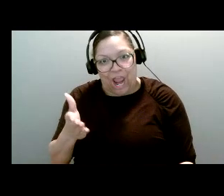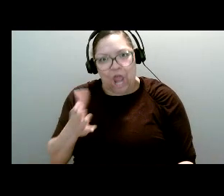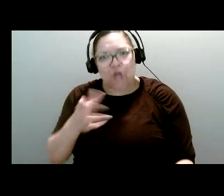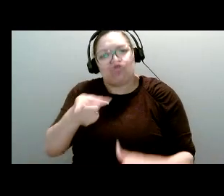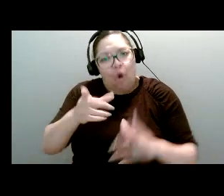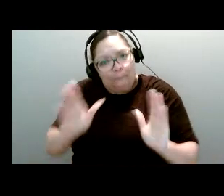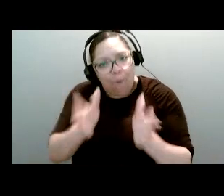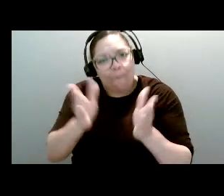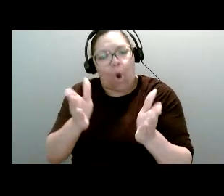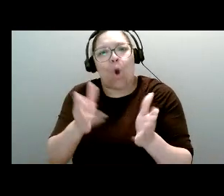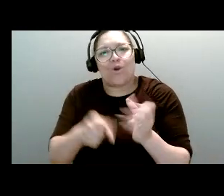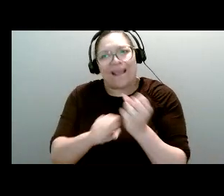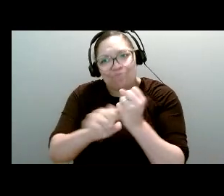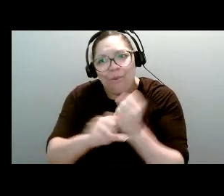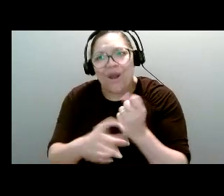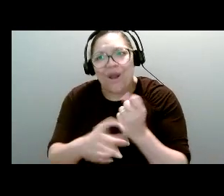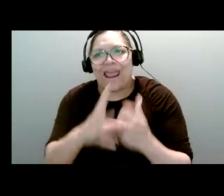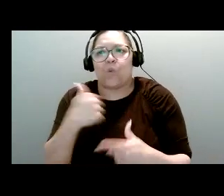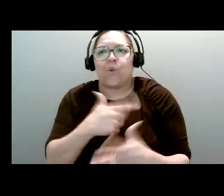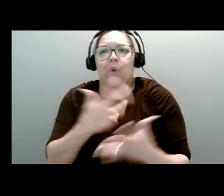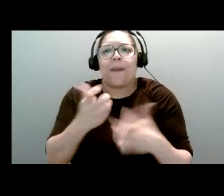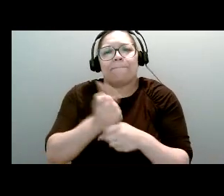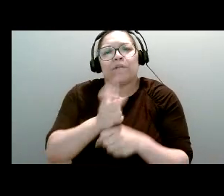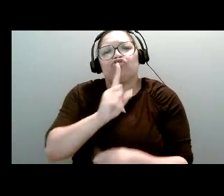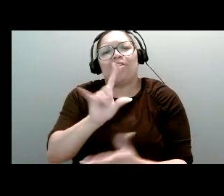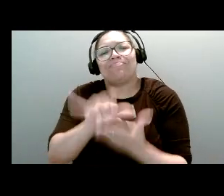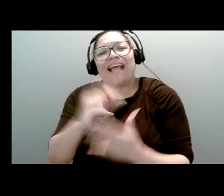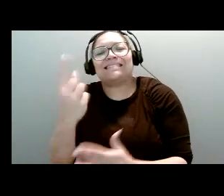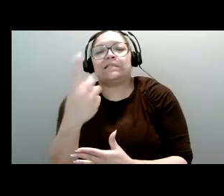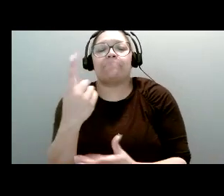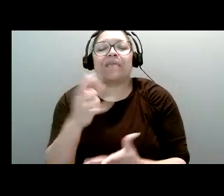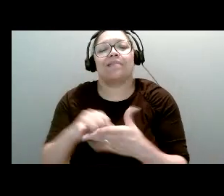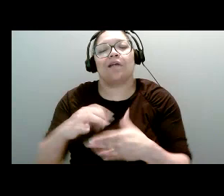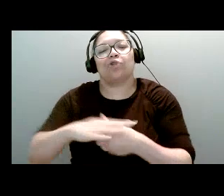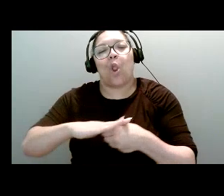And so we want to make sure that that's something that the local community is supportive of.